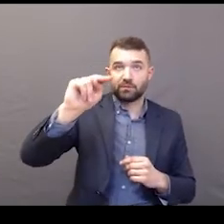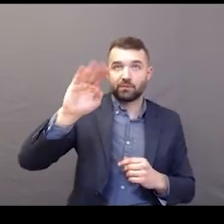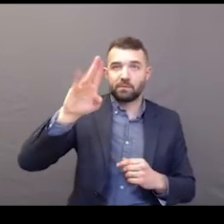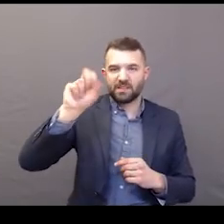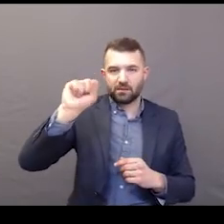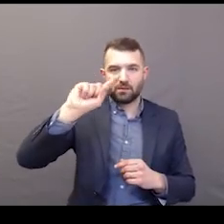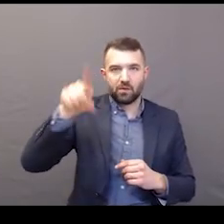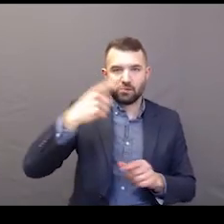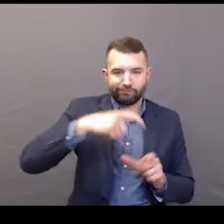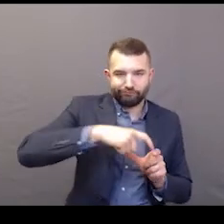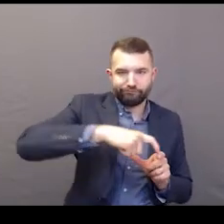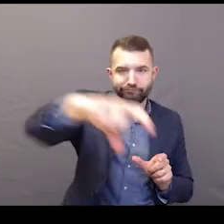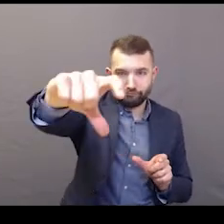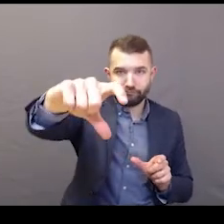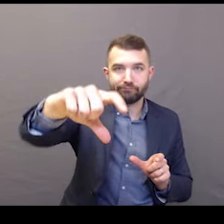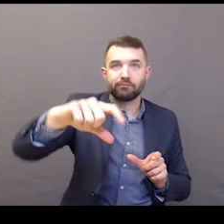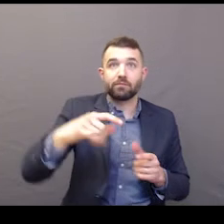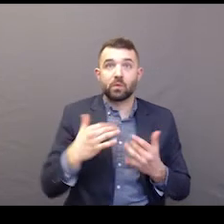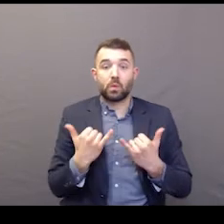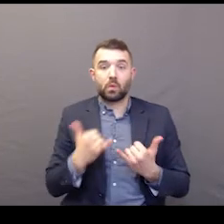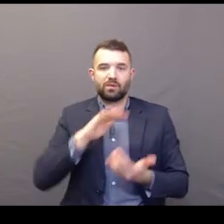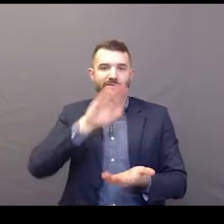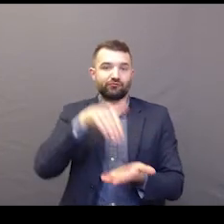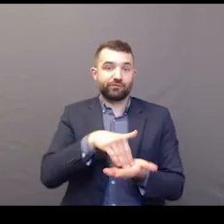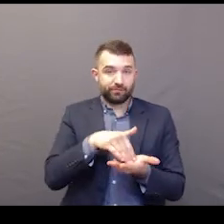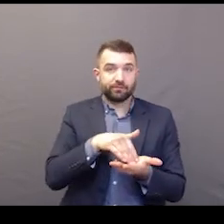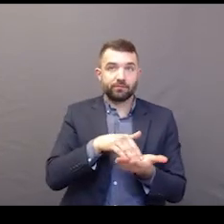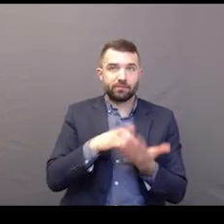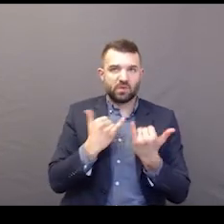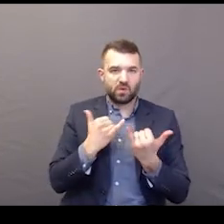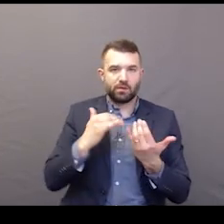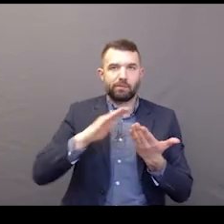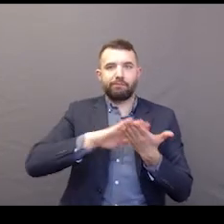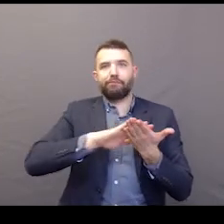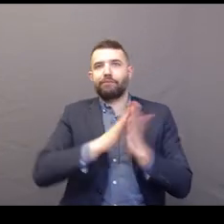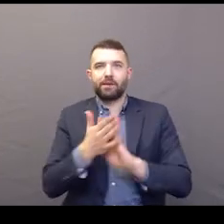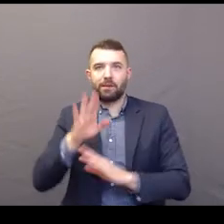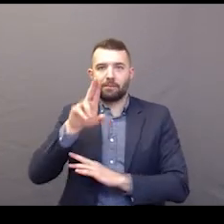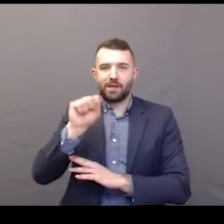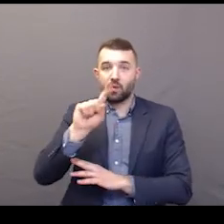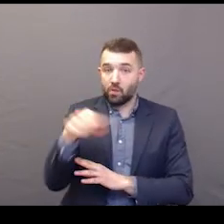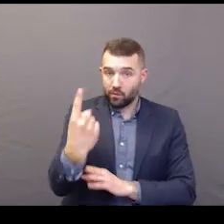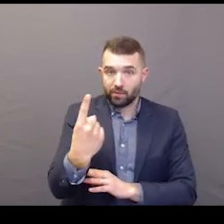that makes use of the current center-turn lane, which will improve speed and reliability while minimizing impacts to adjacent properties.